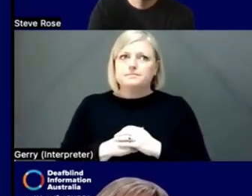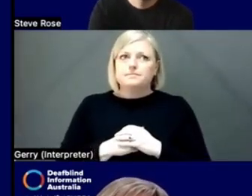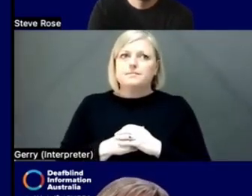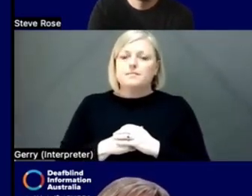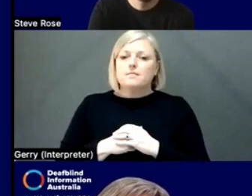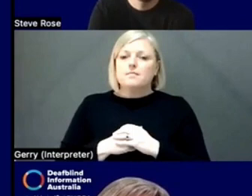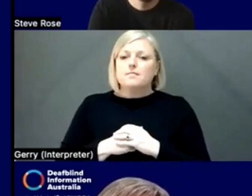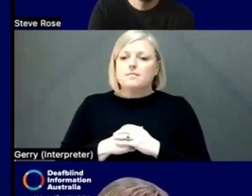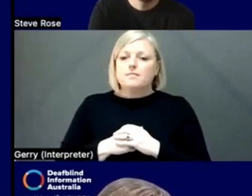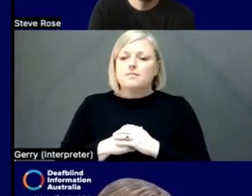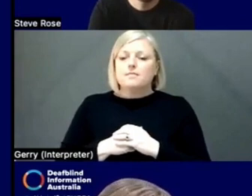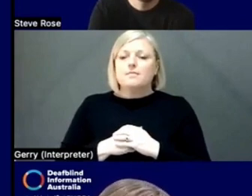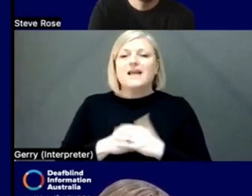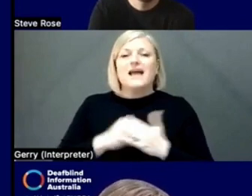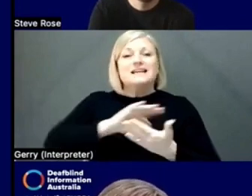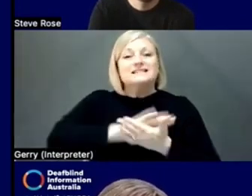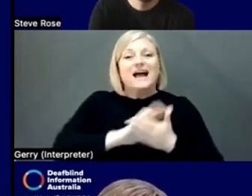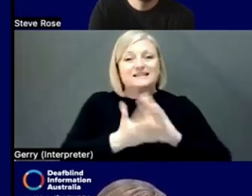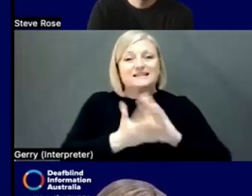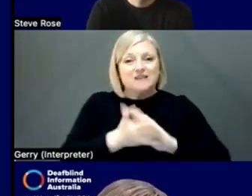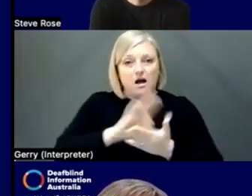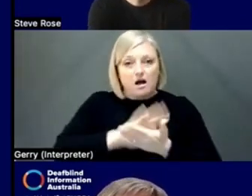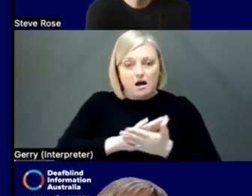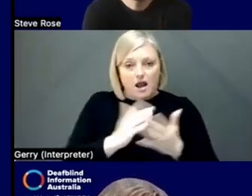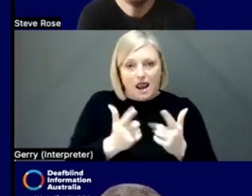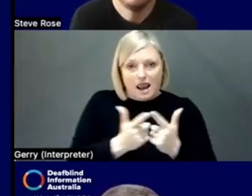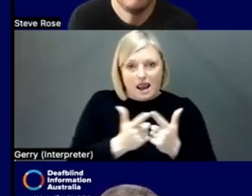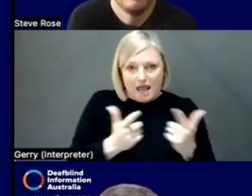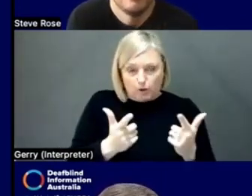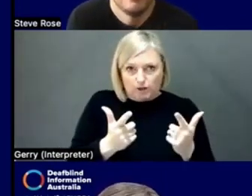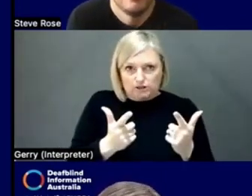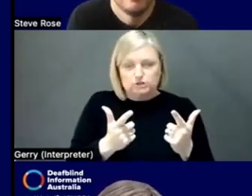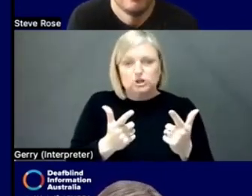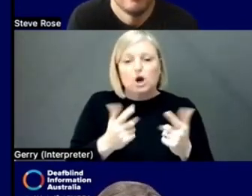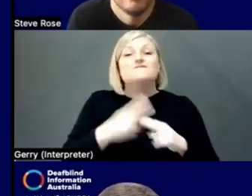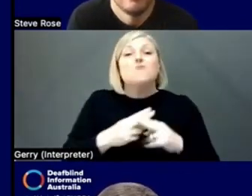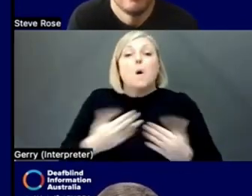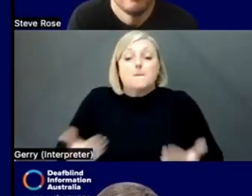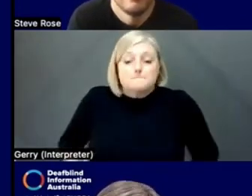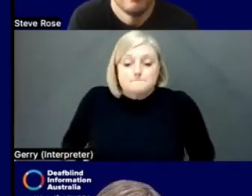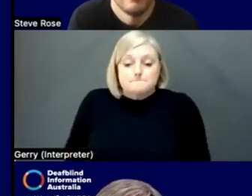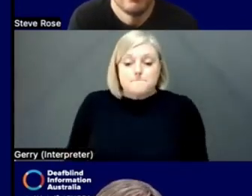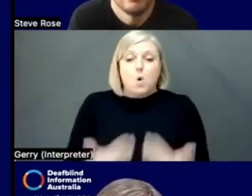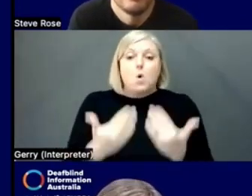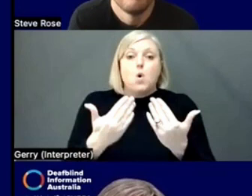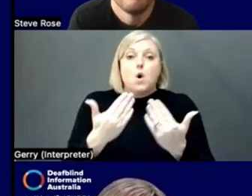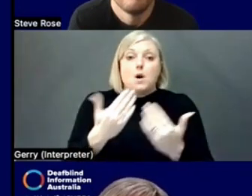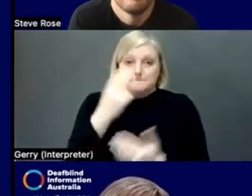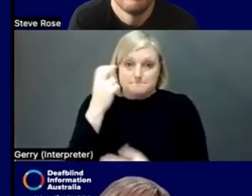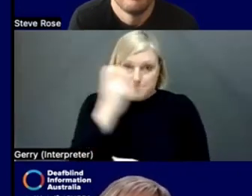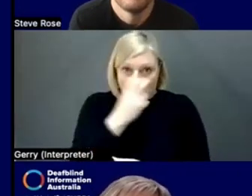tactile language in congenitally blind and hearing to tactile deafblind?